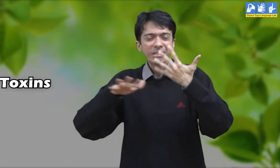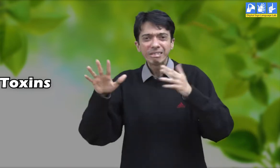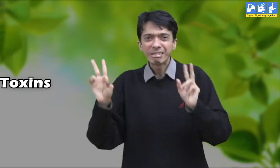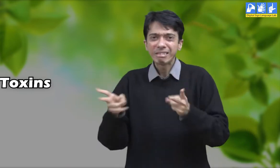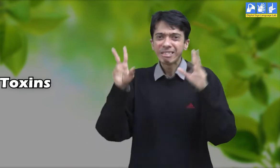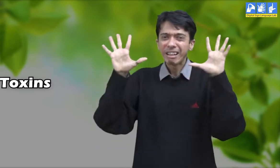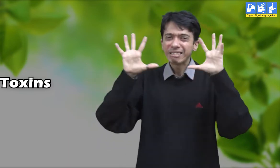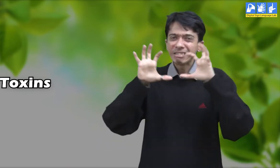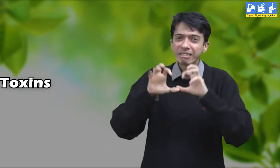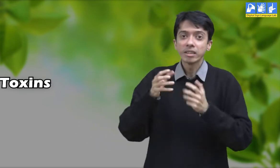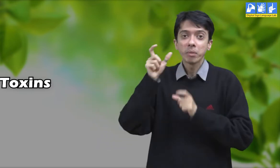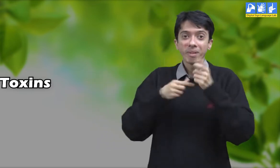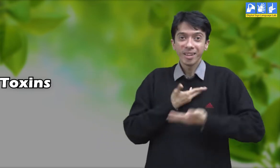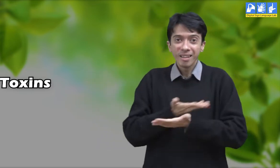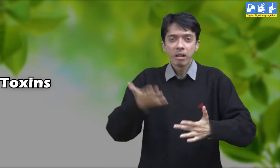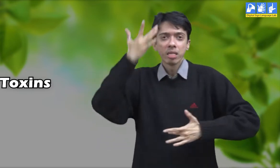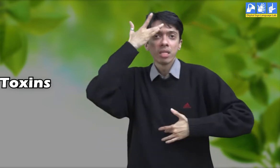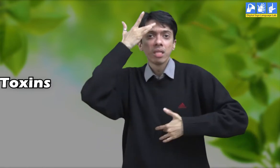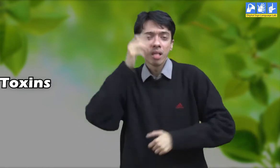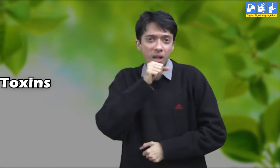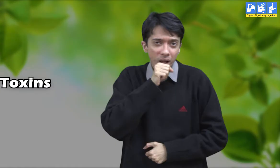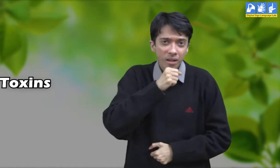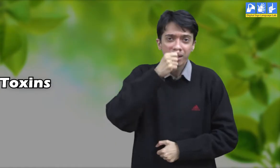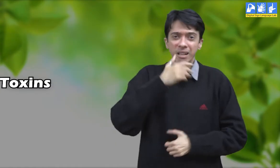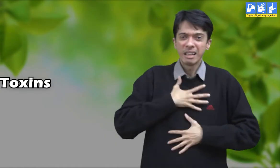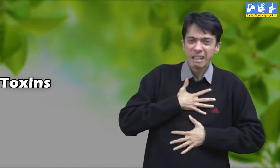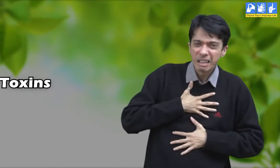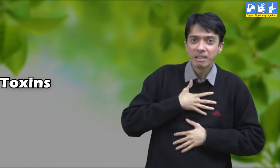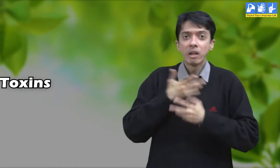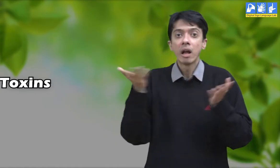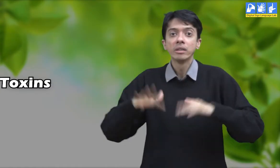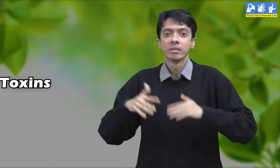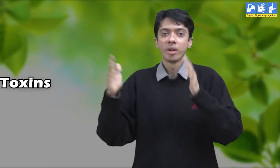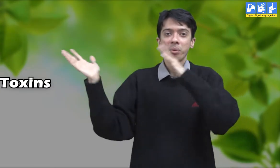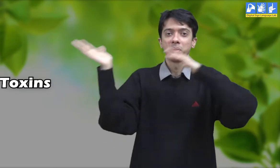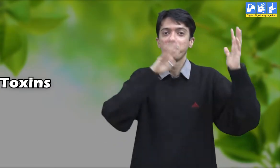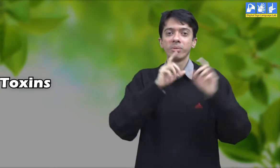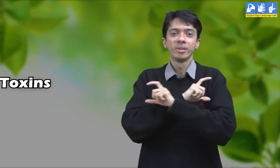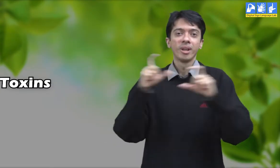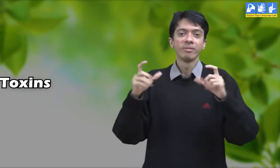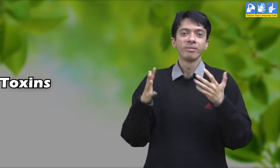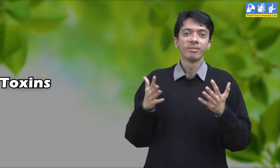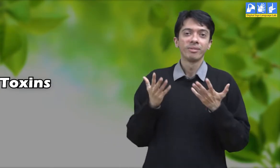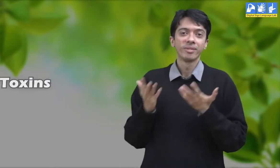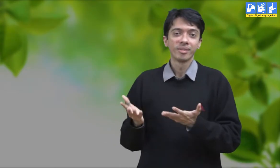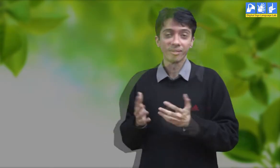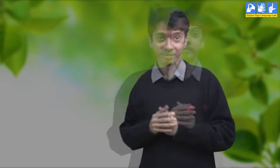Toxic air pollutants cause various health problems.